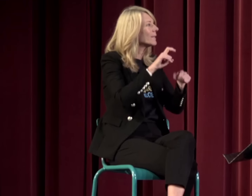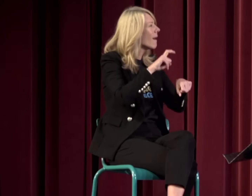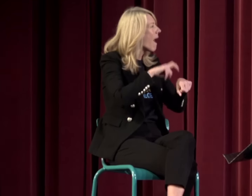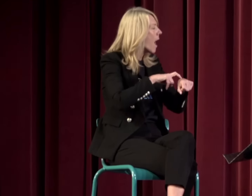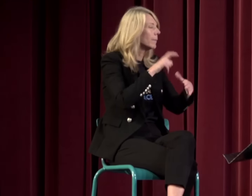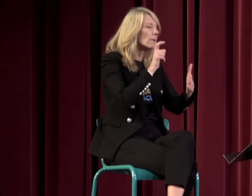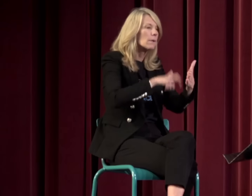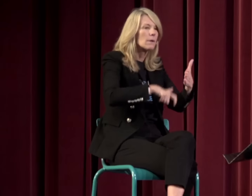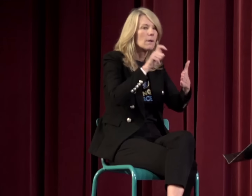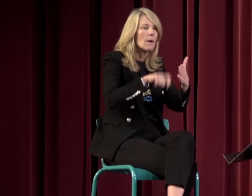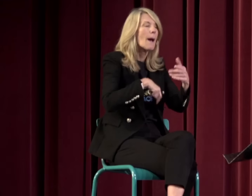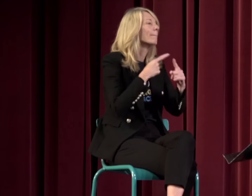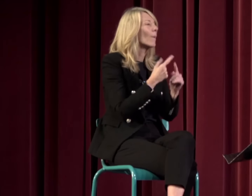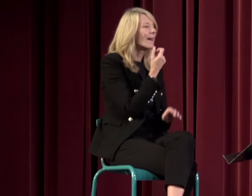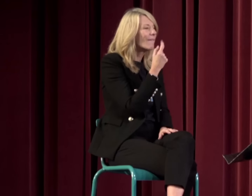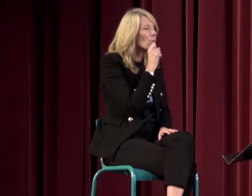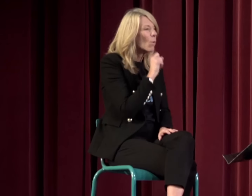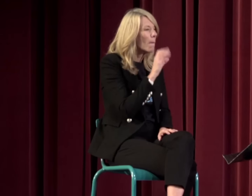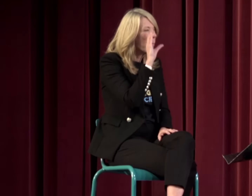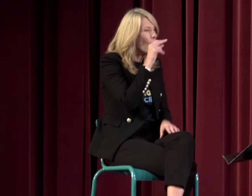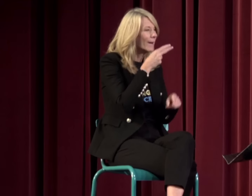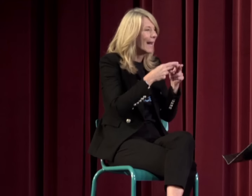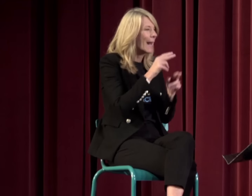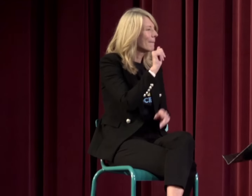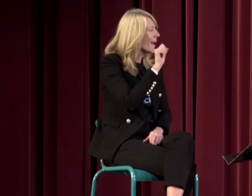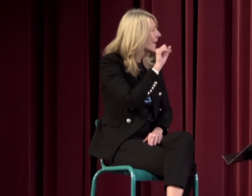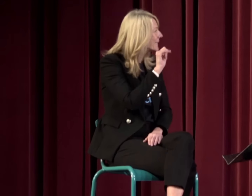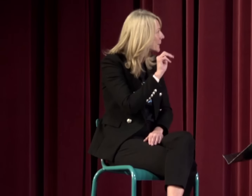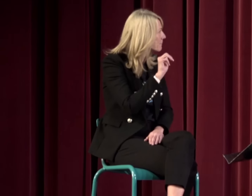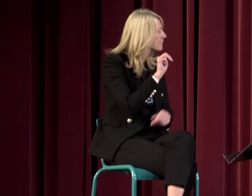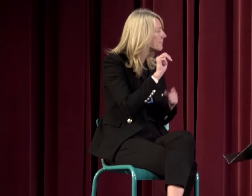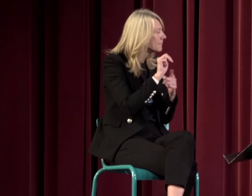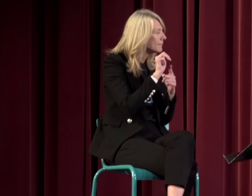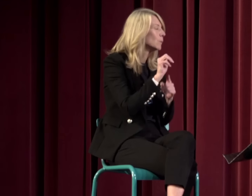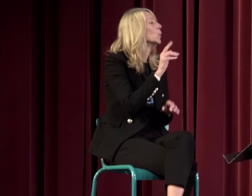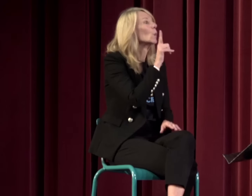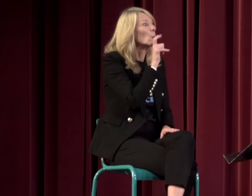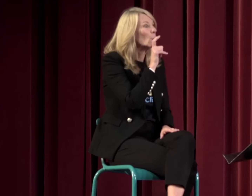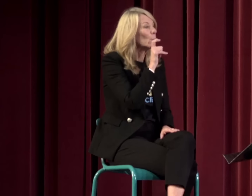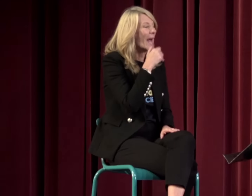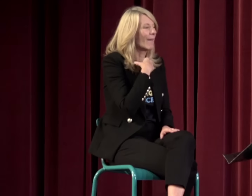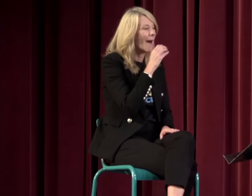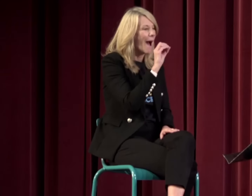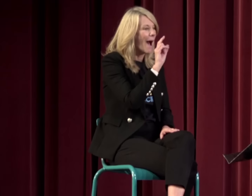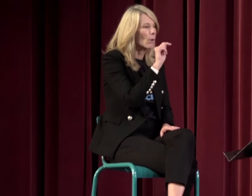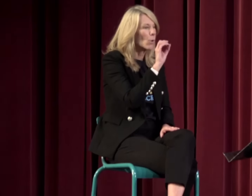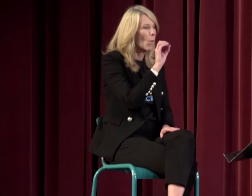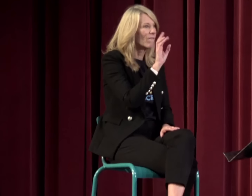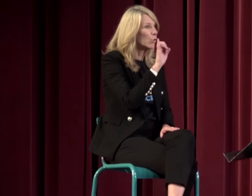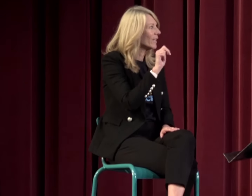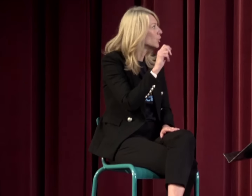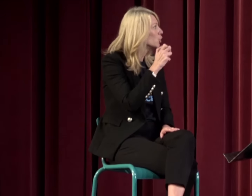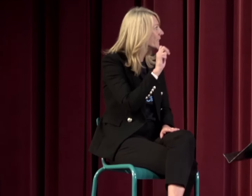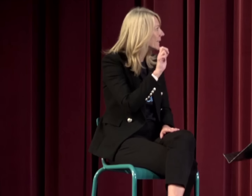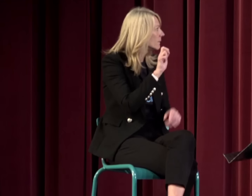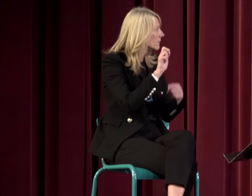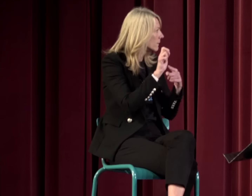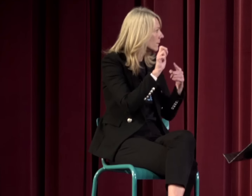We also see in media about a 11 year old boy named Aisaam who had the gene,